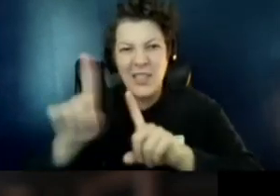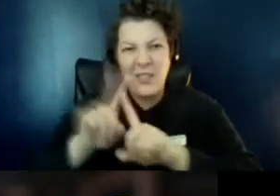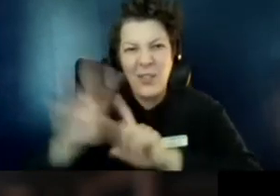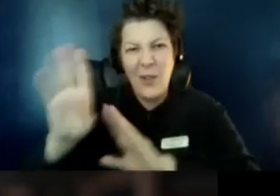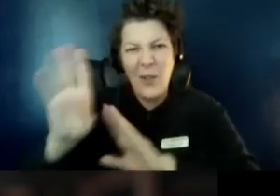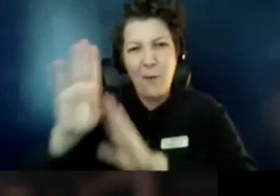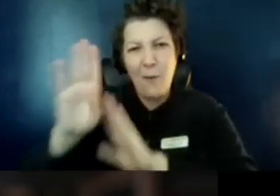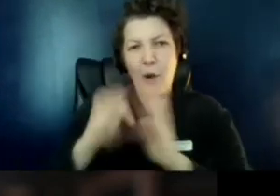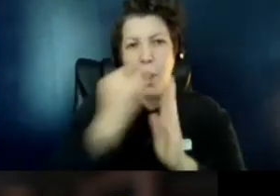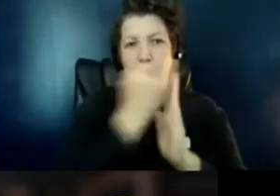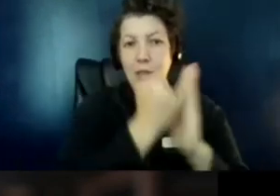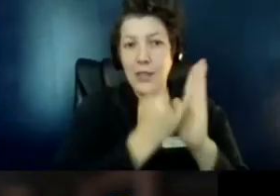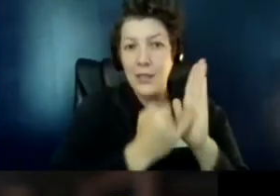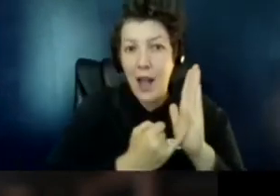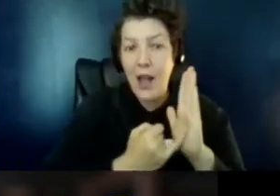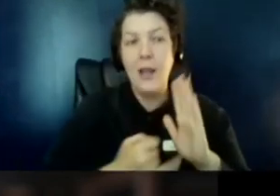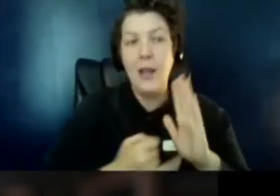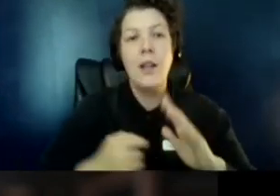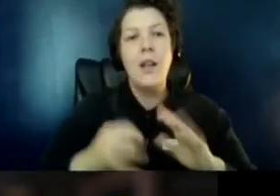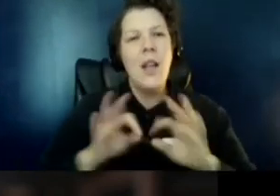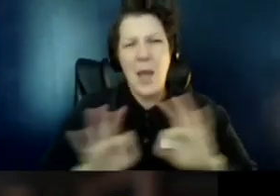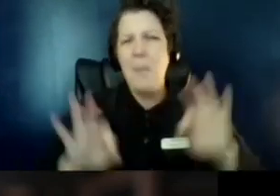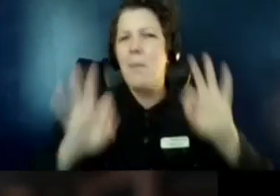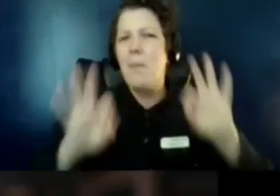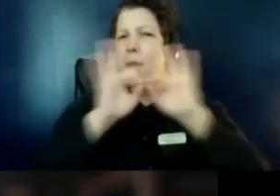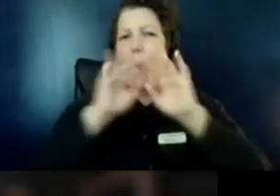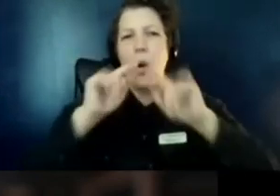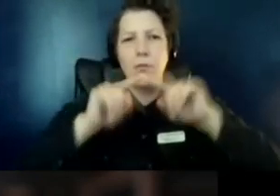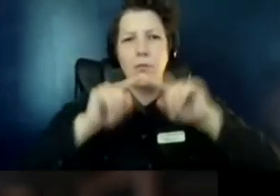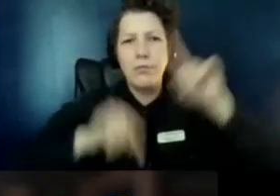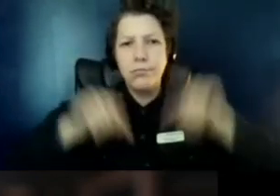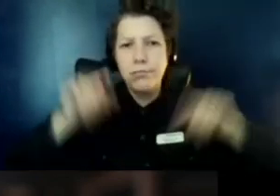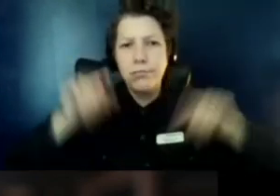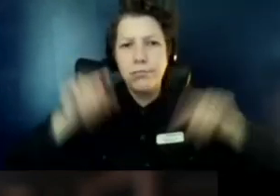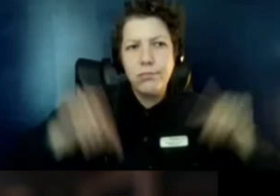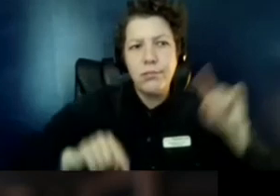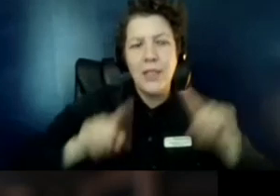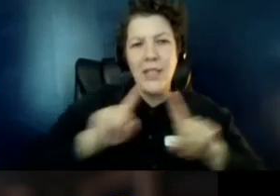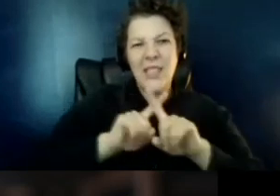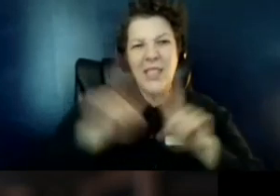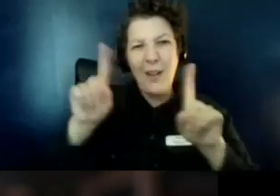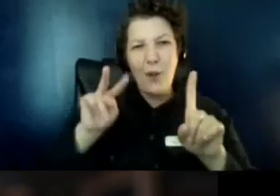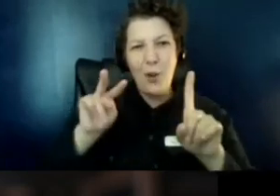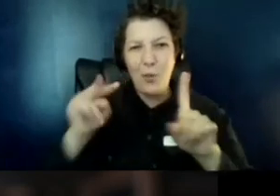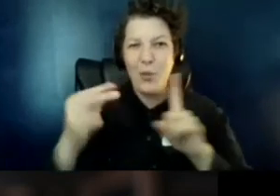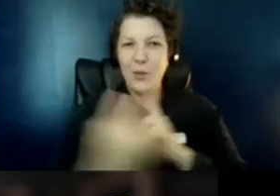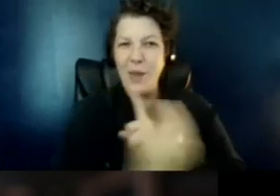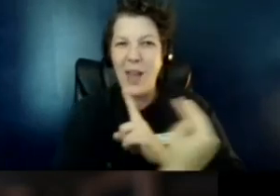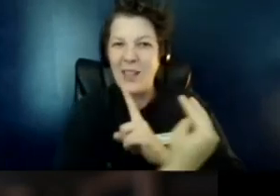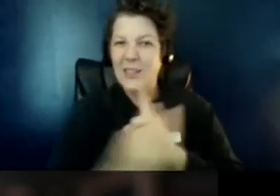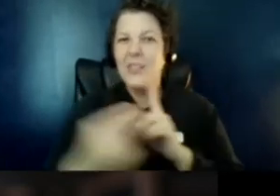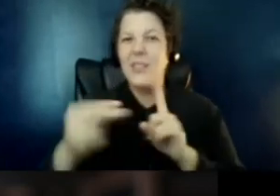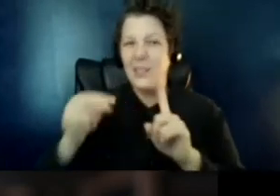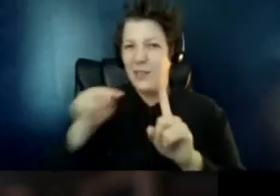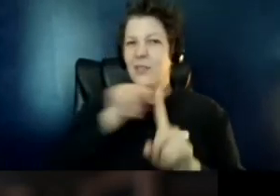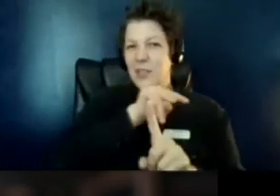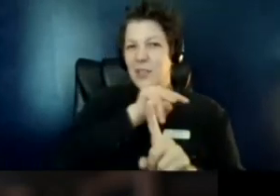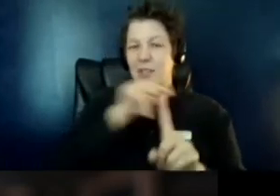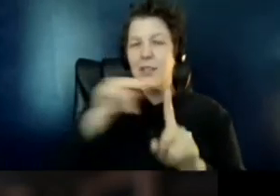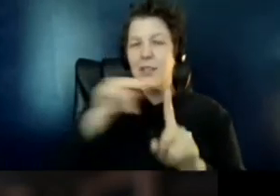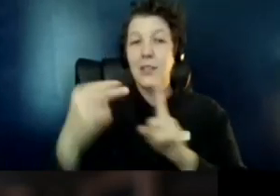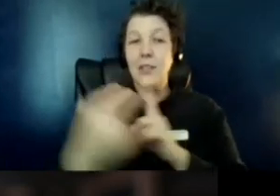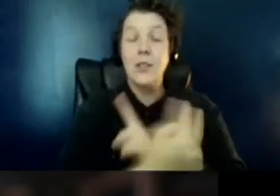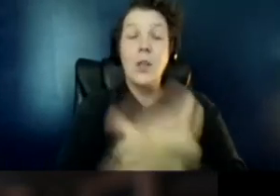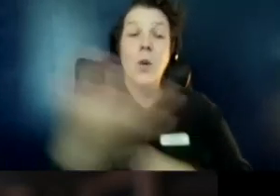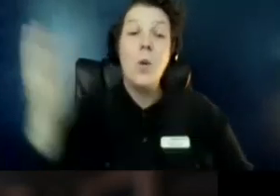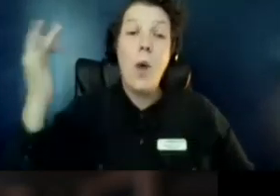thinking about that. And we're always considering it. Making sure that we are looking at the